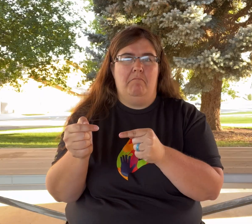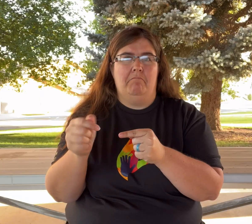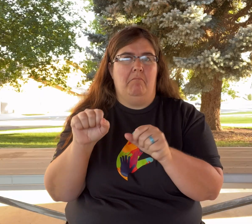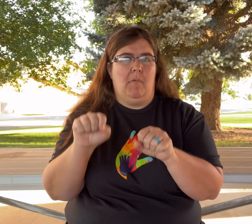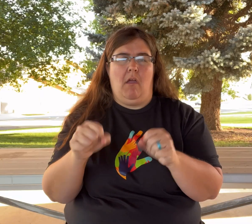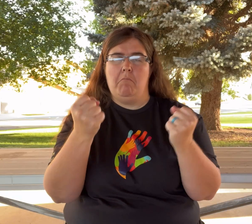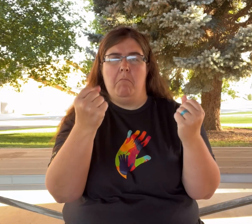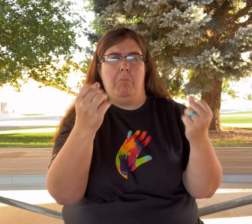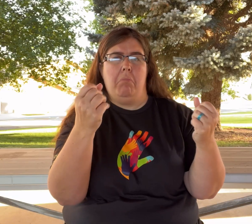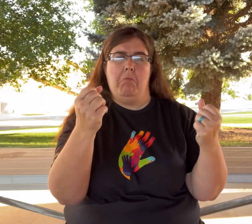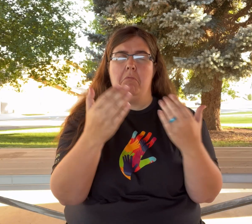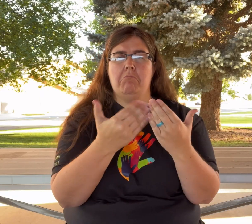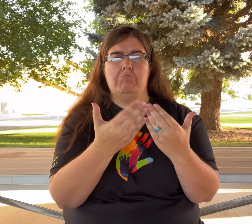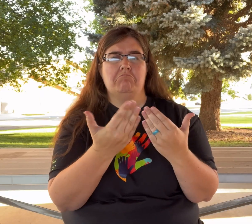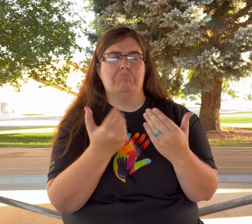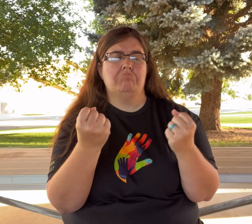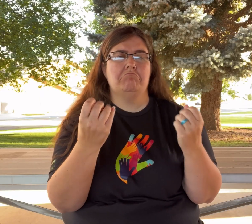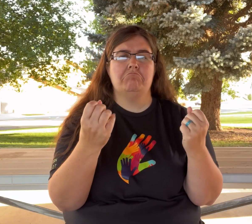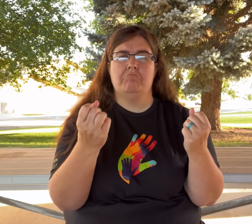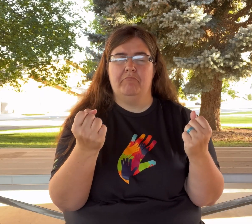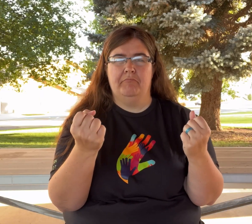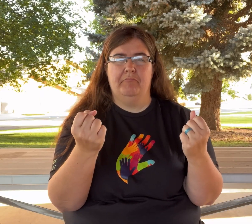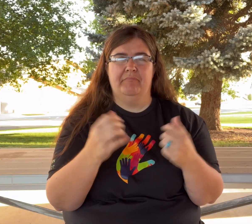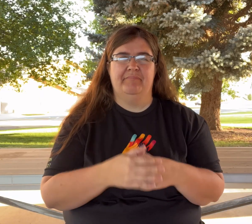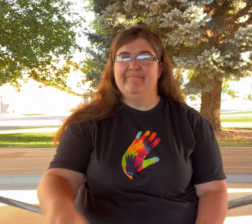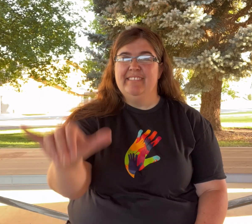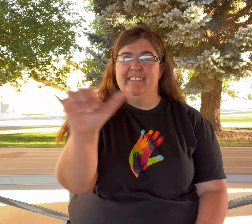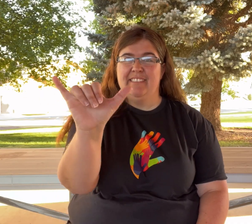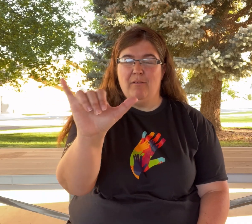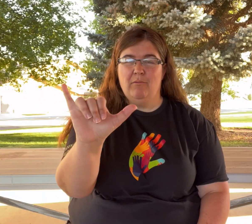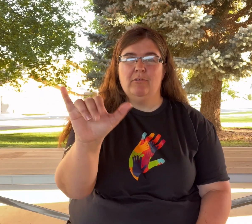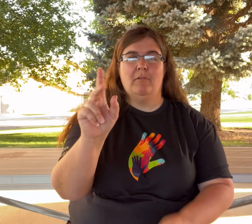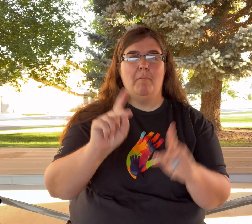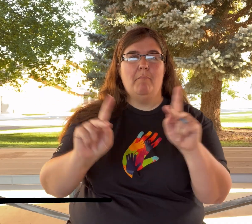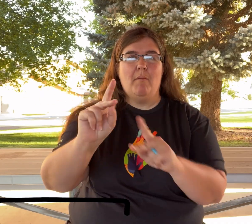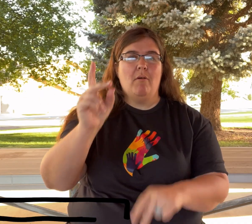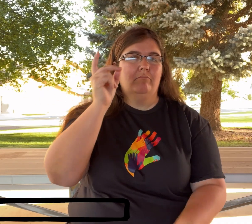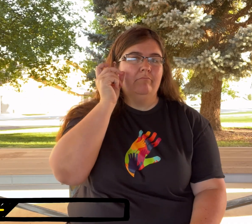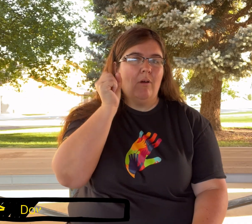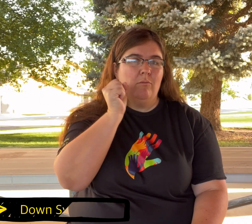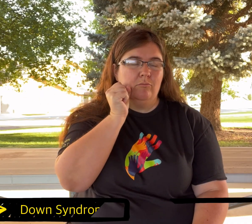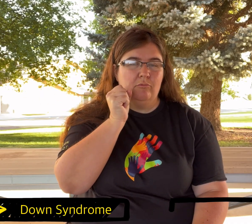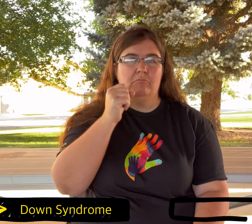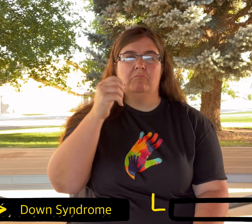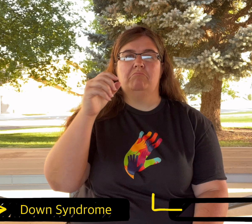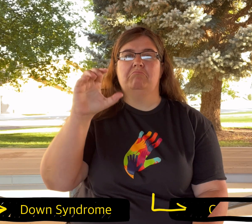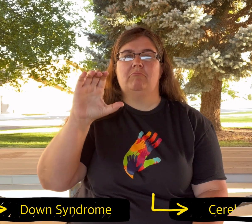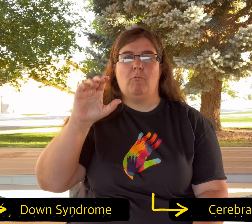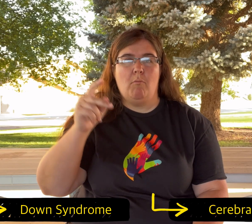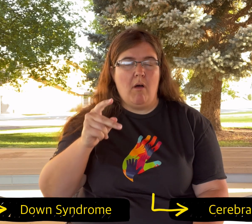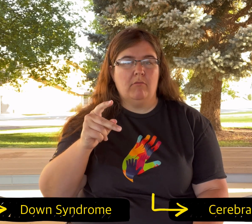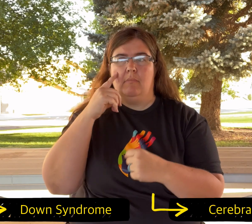but they're able to sign much easier. This is similar to those with Down Syndrome or Cerebral